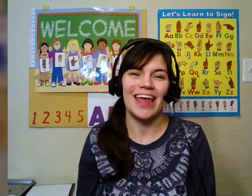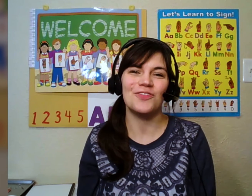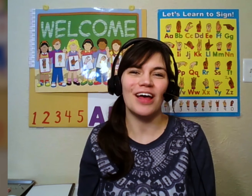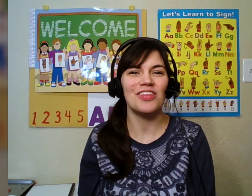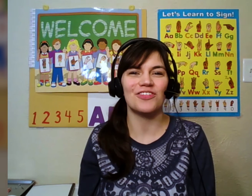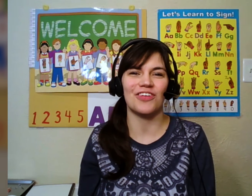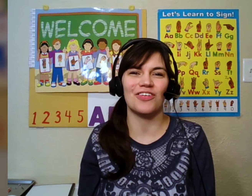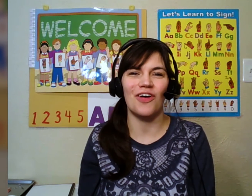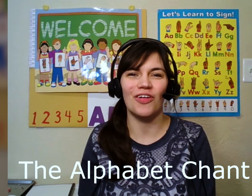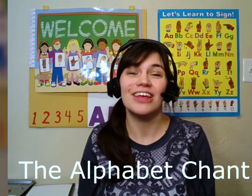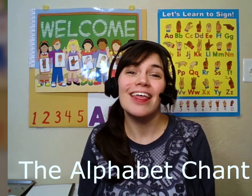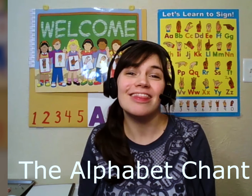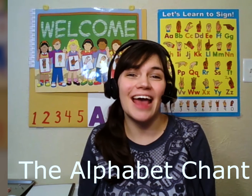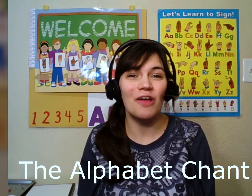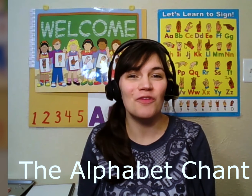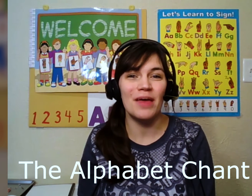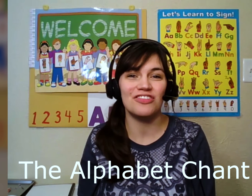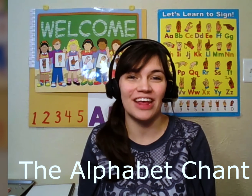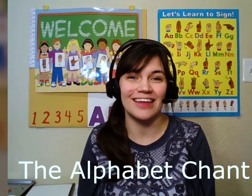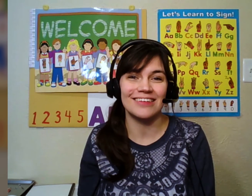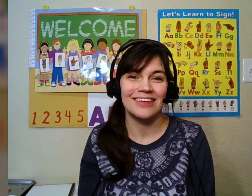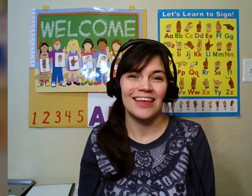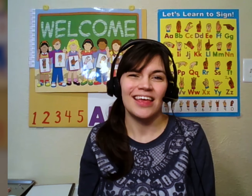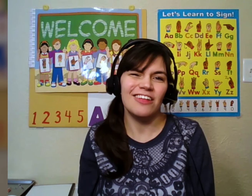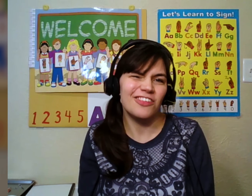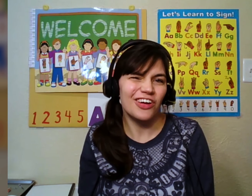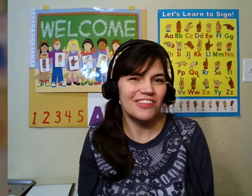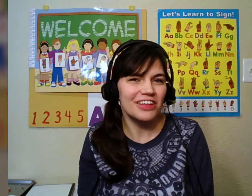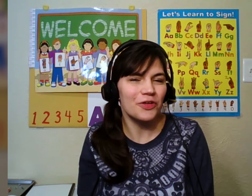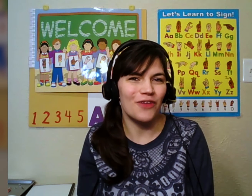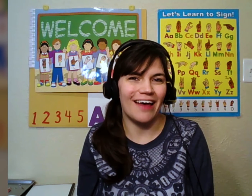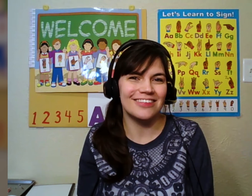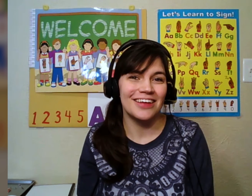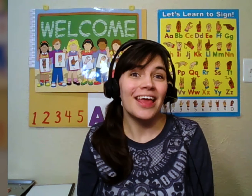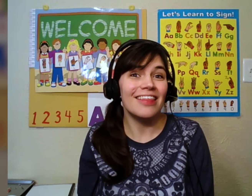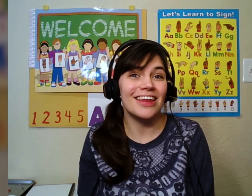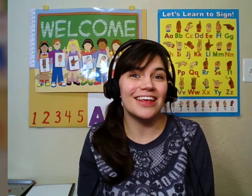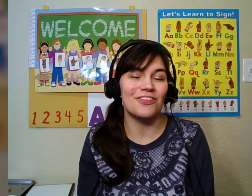find their song called "The Alphabet Chant." It starts a little fast and then